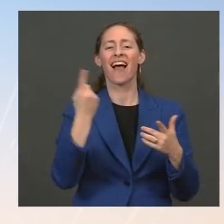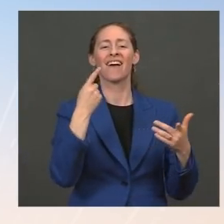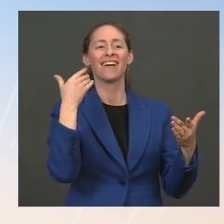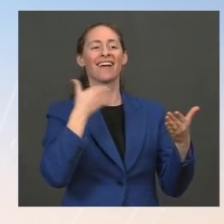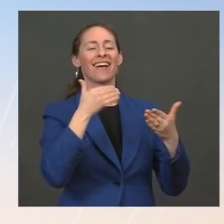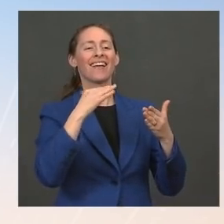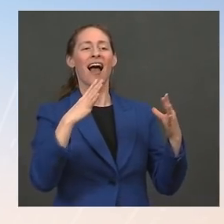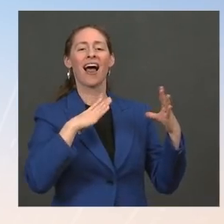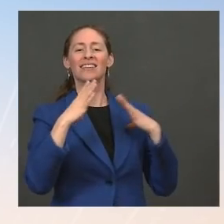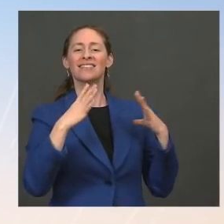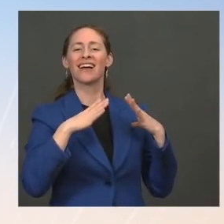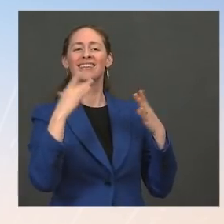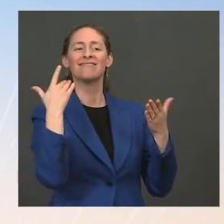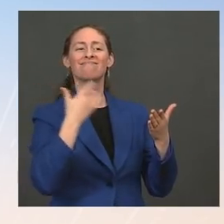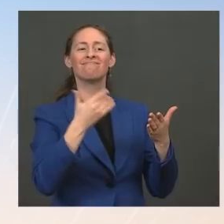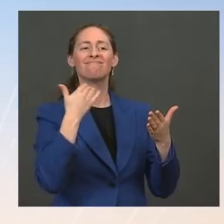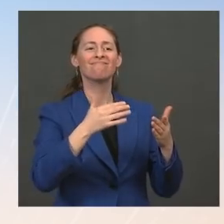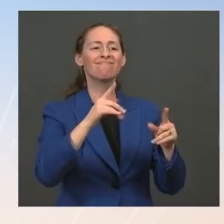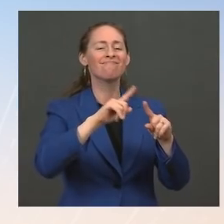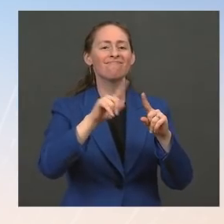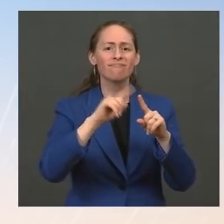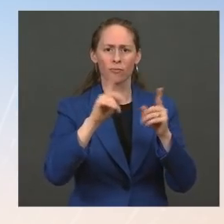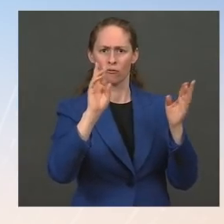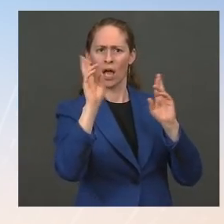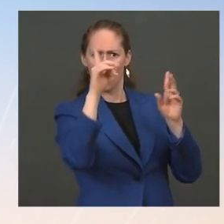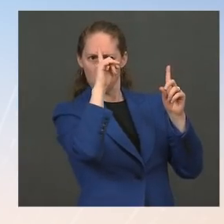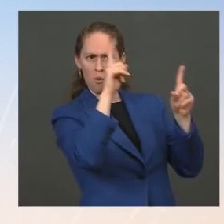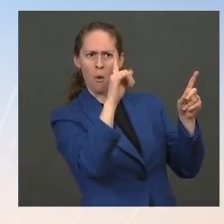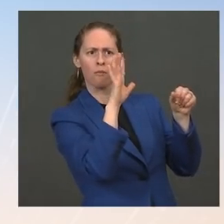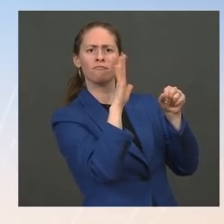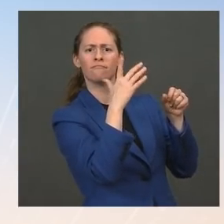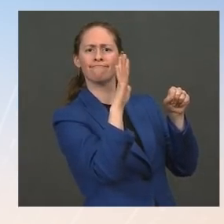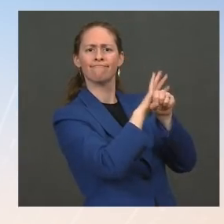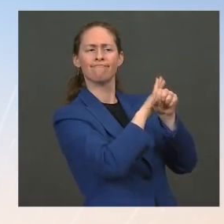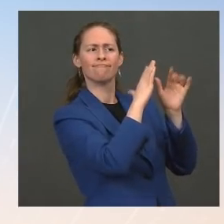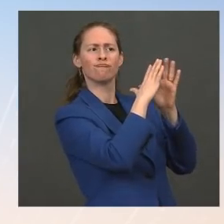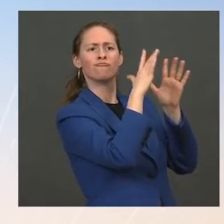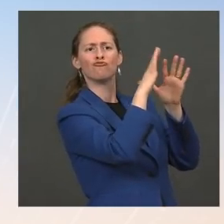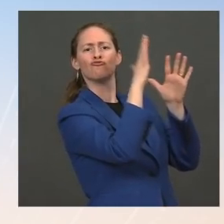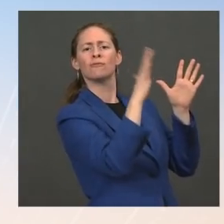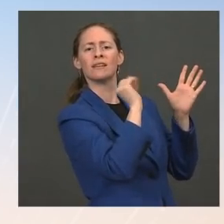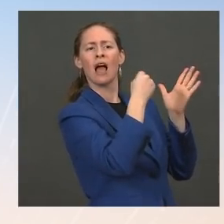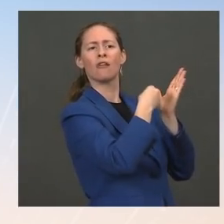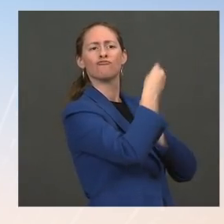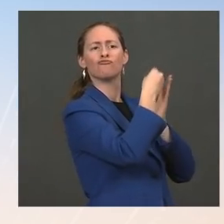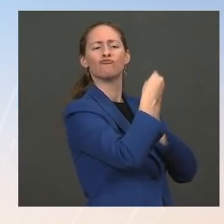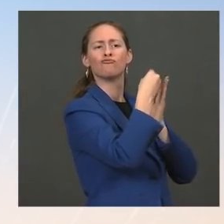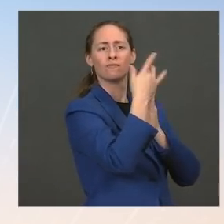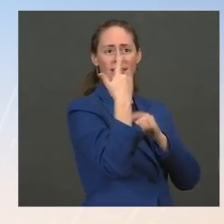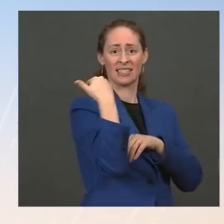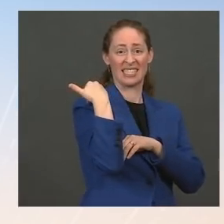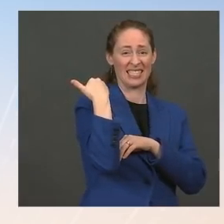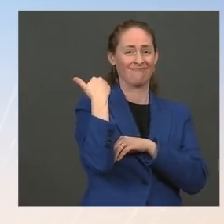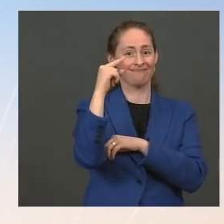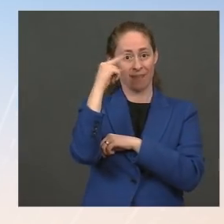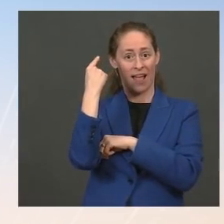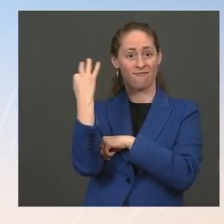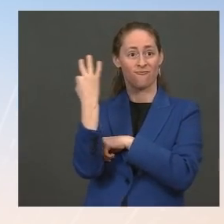The event follows early estimates that Black Friday sales were up nearly a third since last year. In-store sales were up by even more than that.